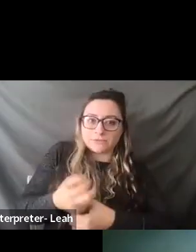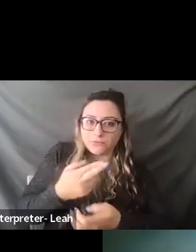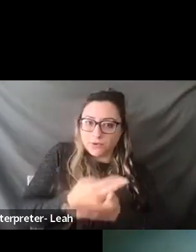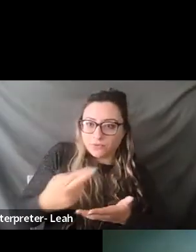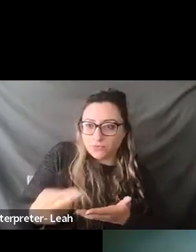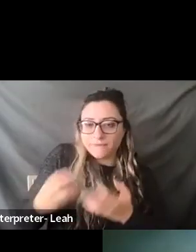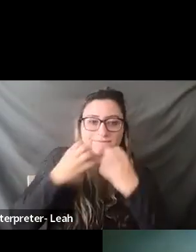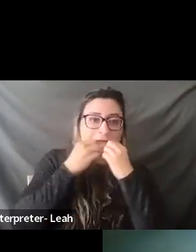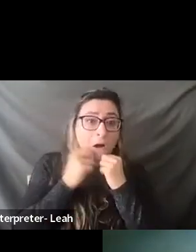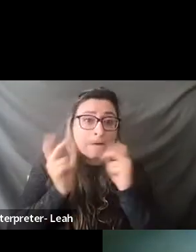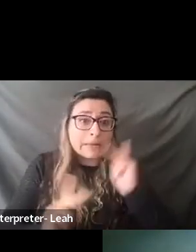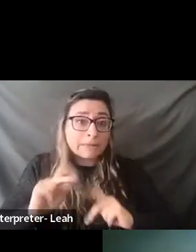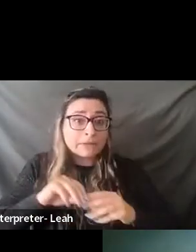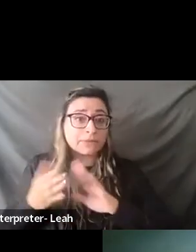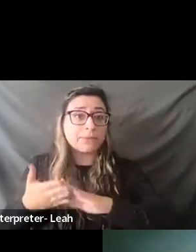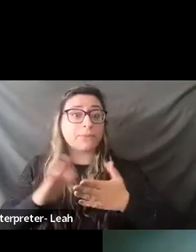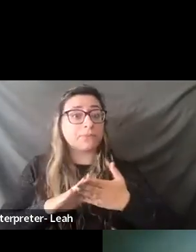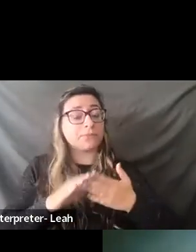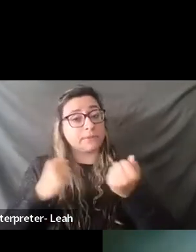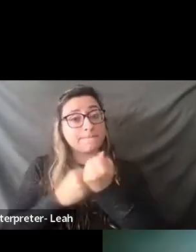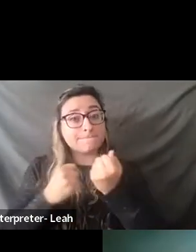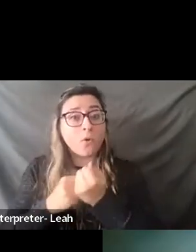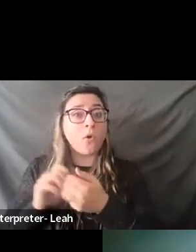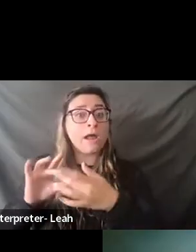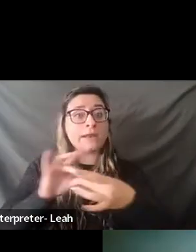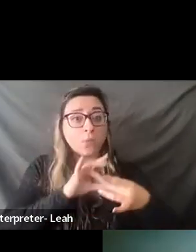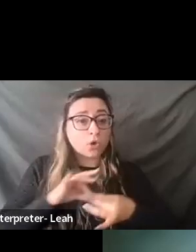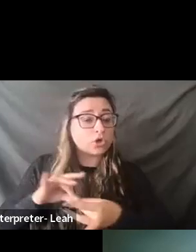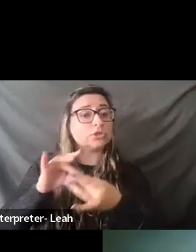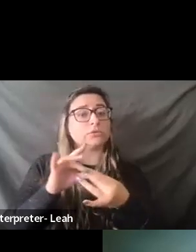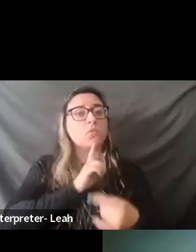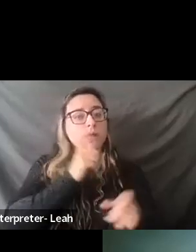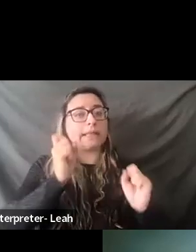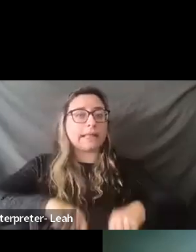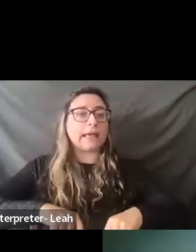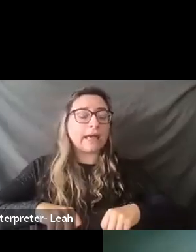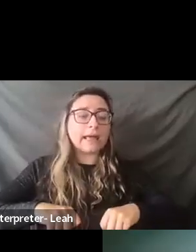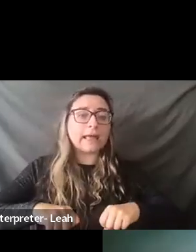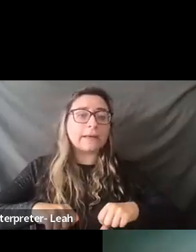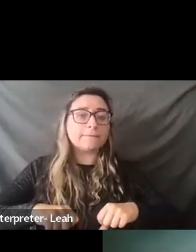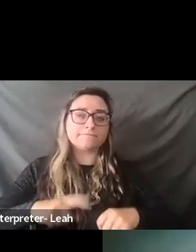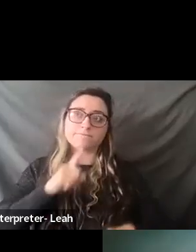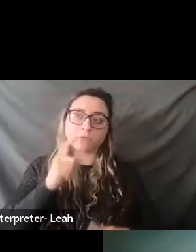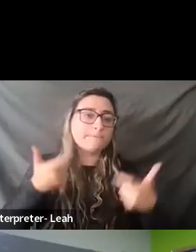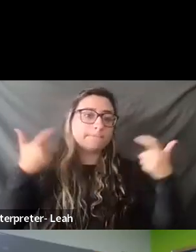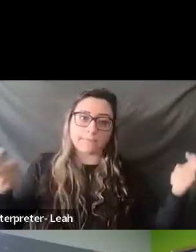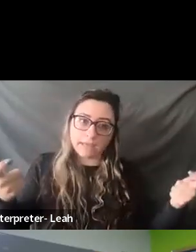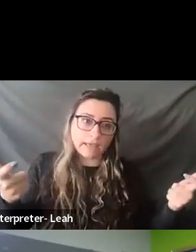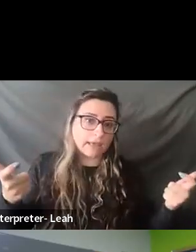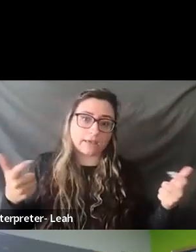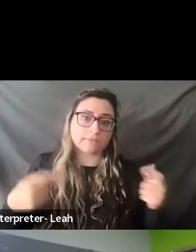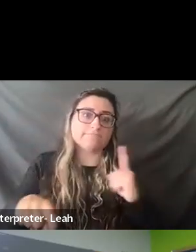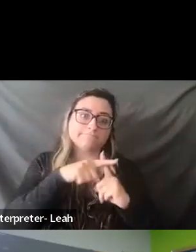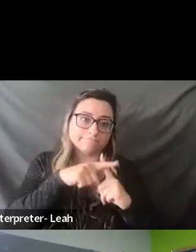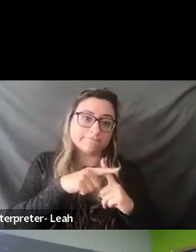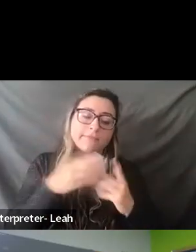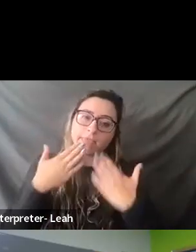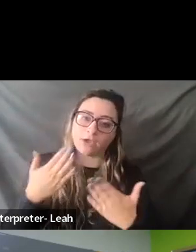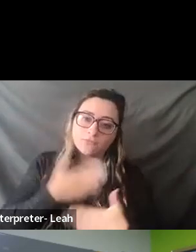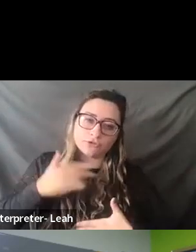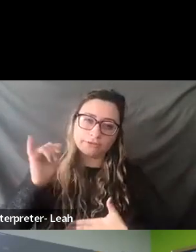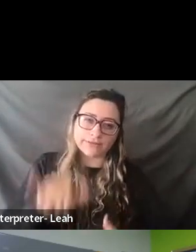I also have experienced quite a number of grandparents who have said they have had success with family members getting vaccinated because of that exact example, do it for your grandma, do it for your grandpa, the family, and -- and, you know, those are things -- those are avenues that work and the way that we get information from --